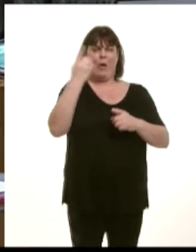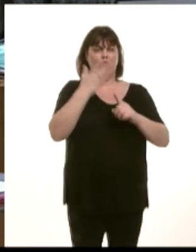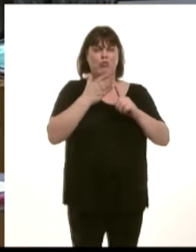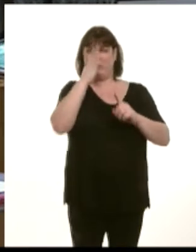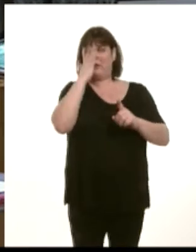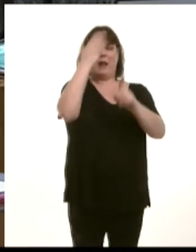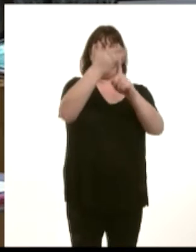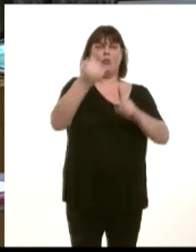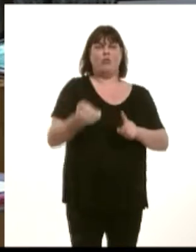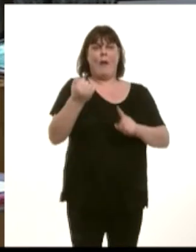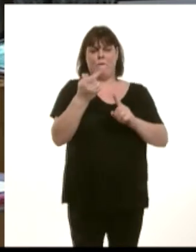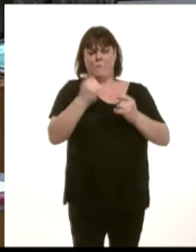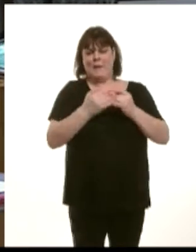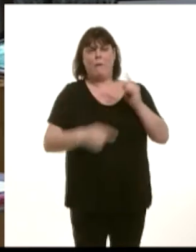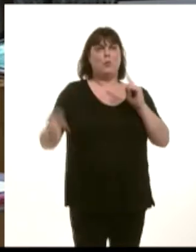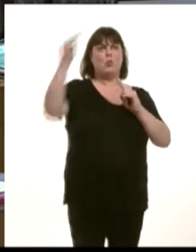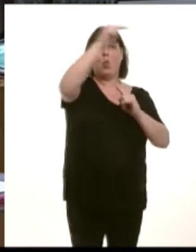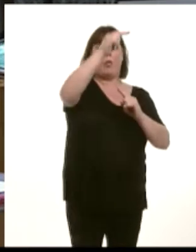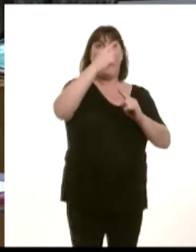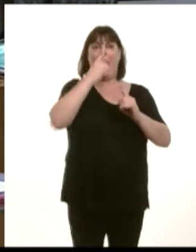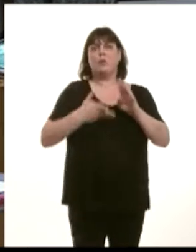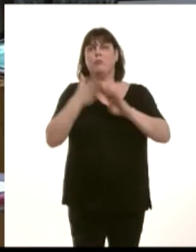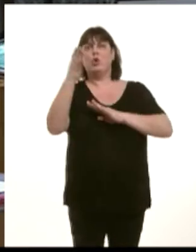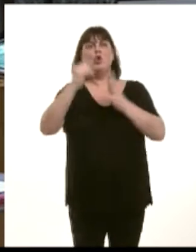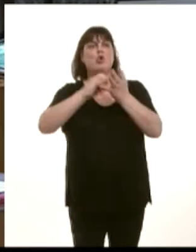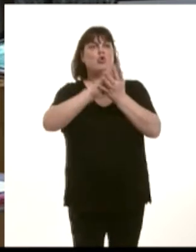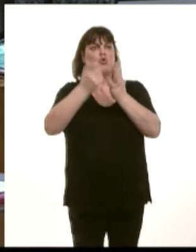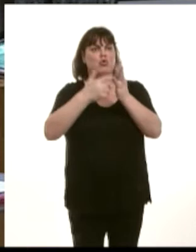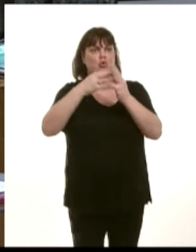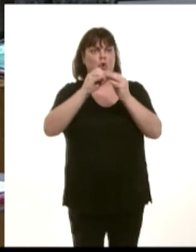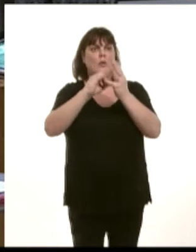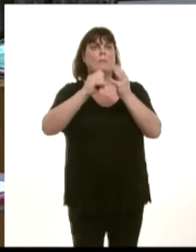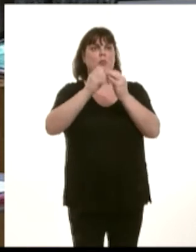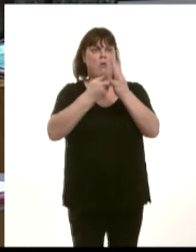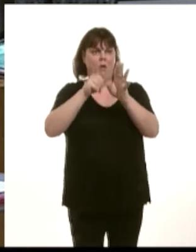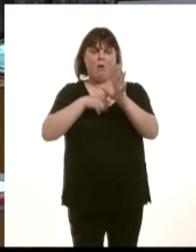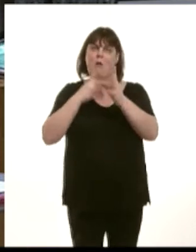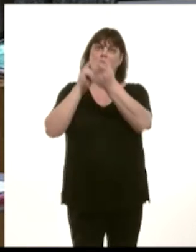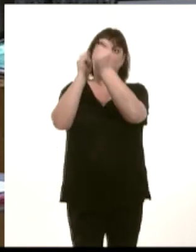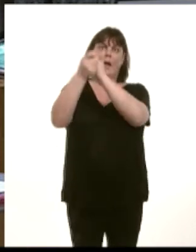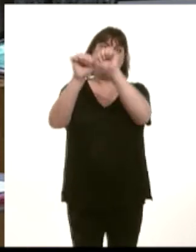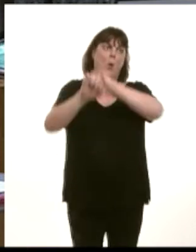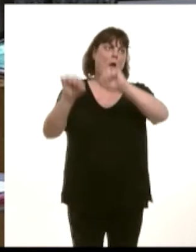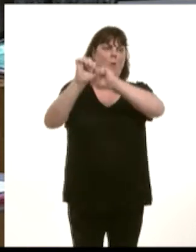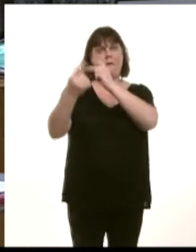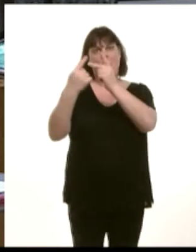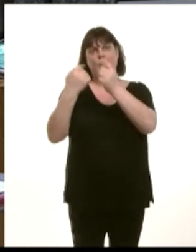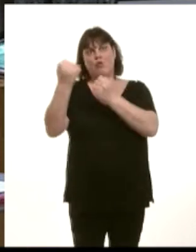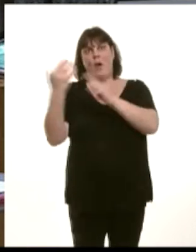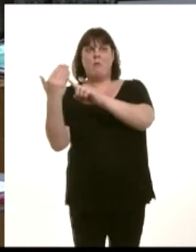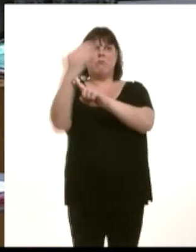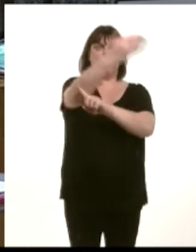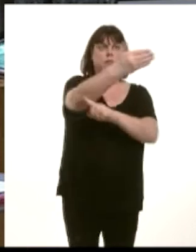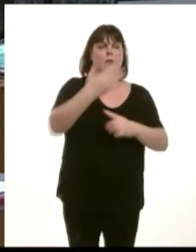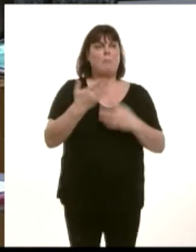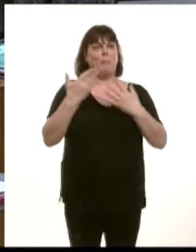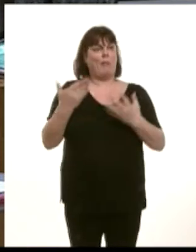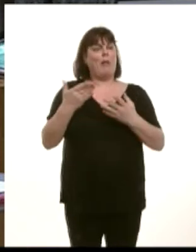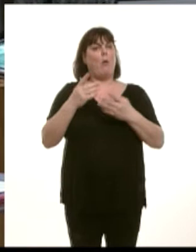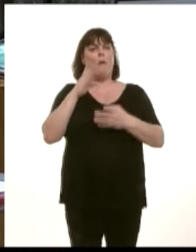That has improved a great deal over the years, and, of course, the plan itself and the agreements